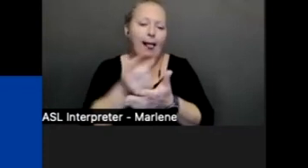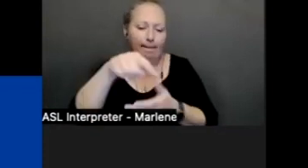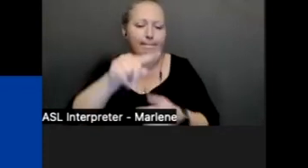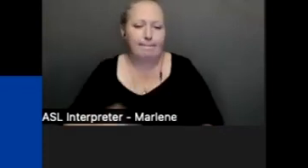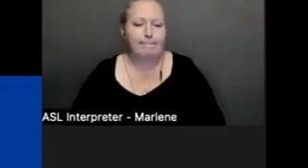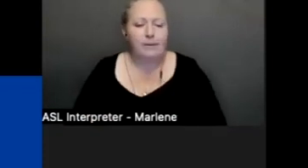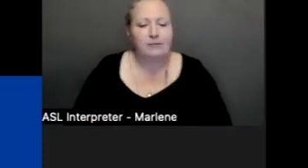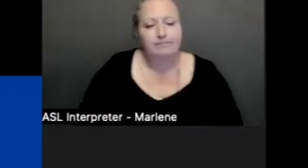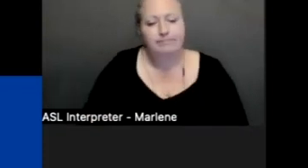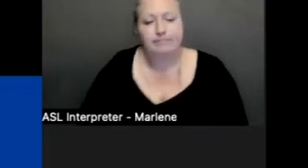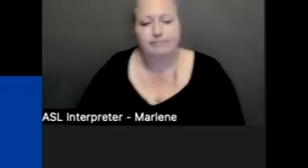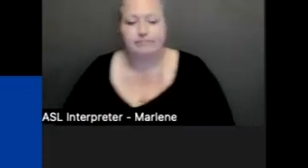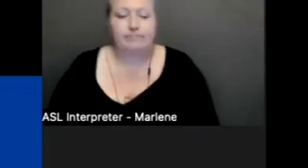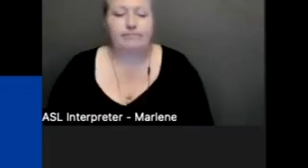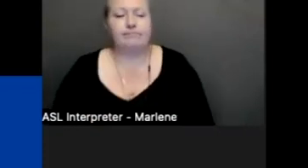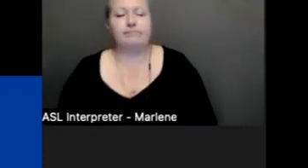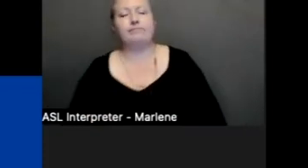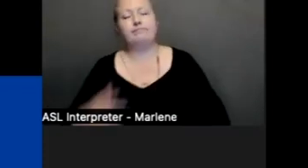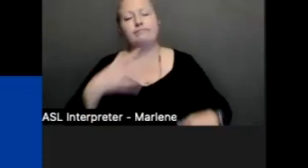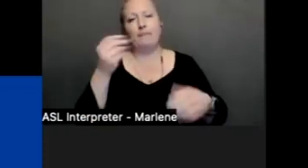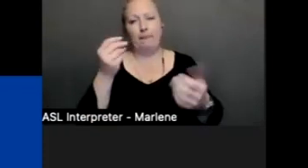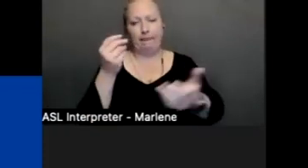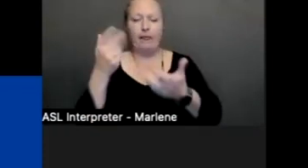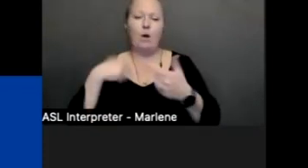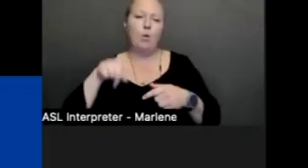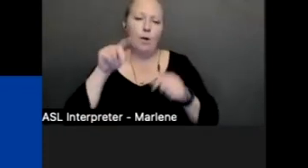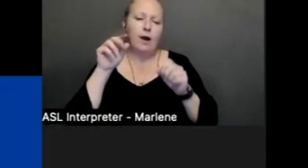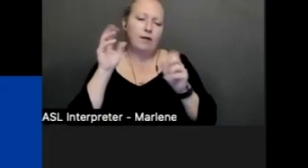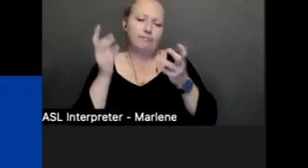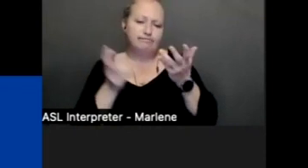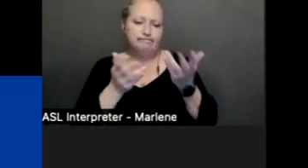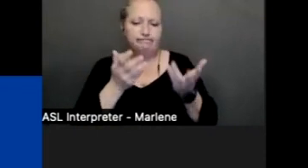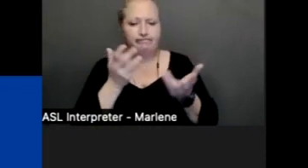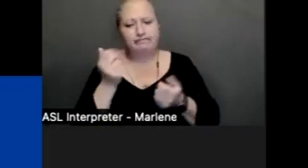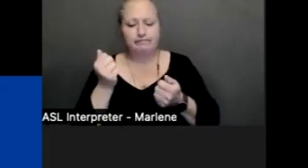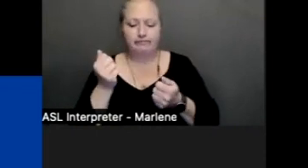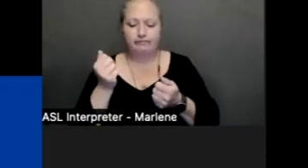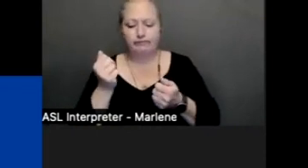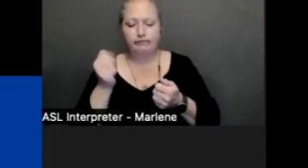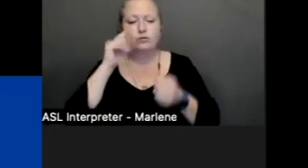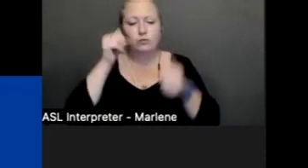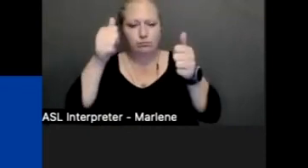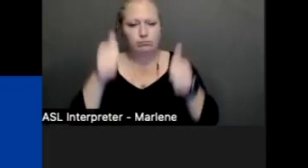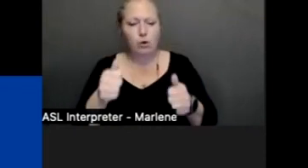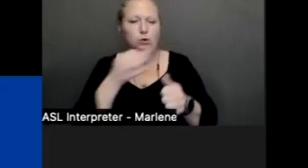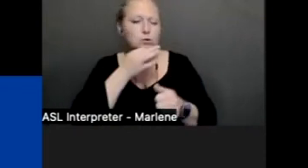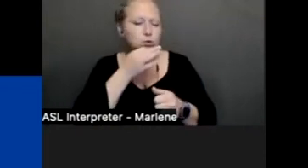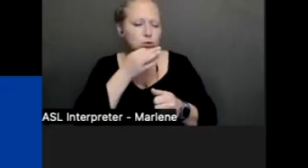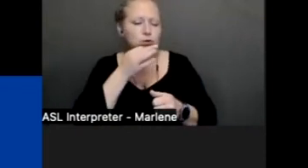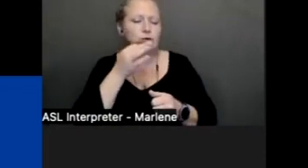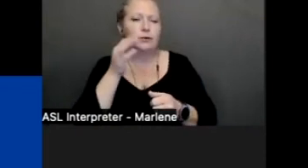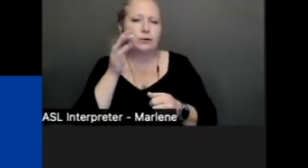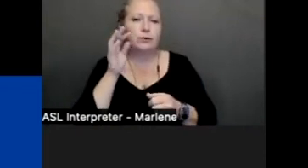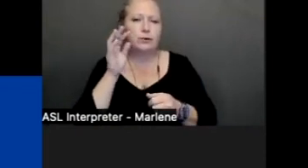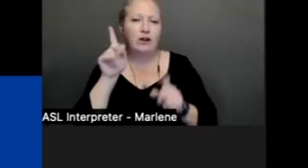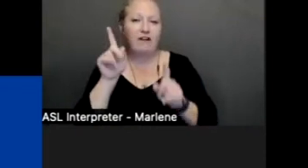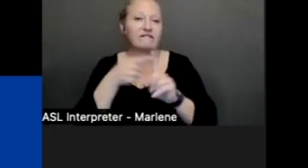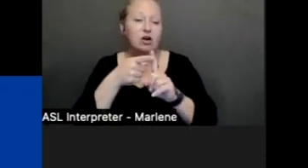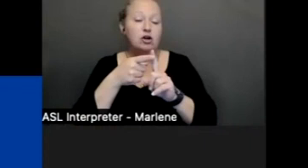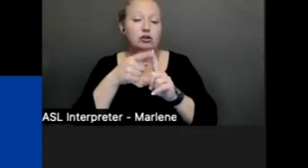Facilitate that, and then we will be posting up very soon our first round of local events.